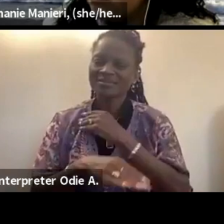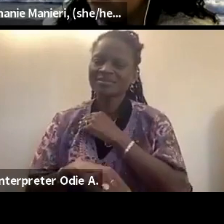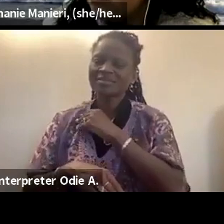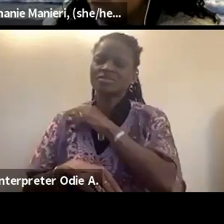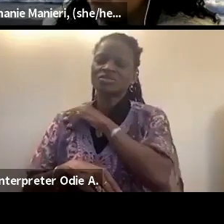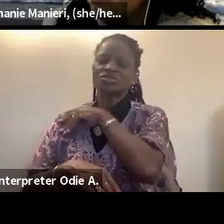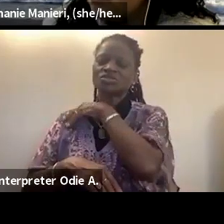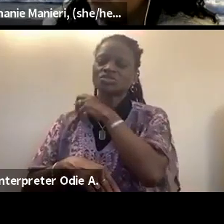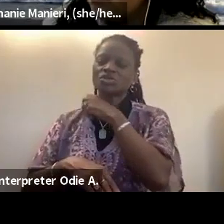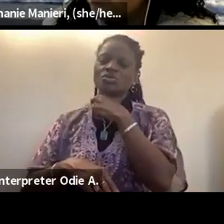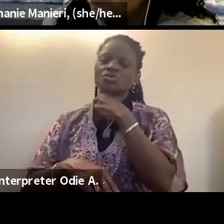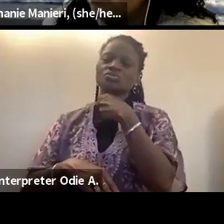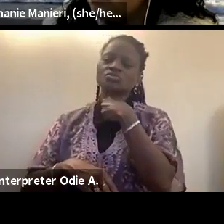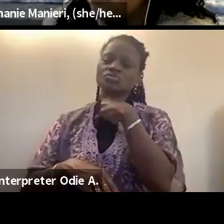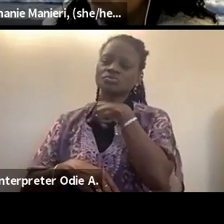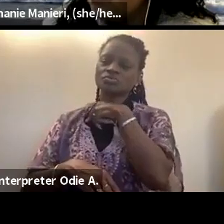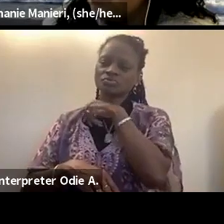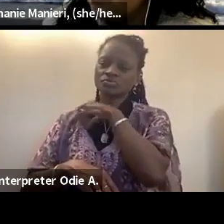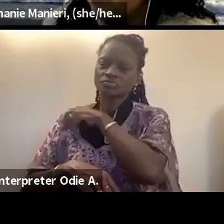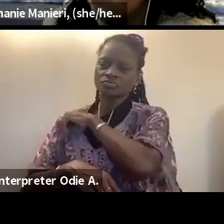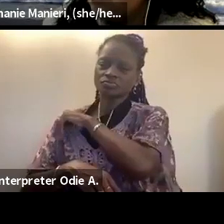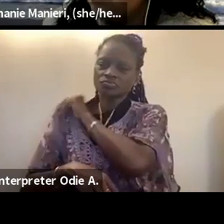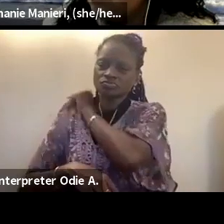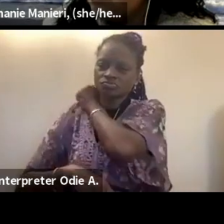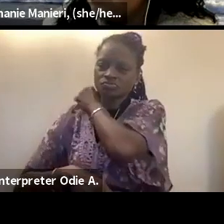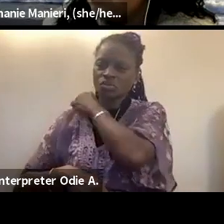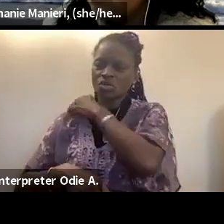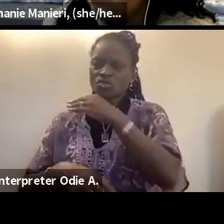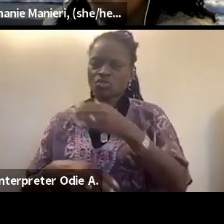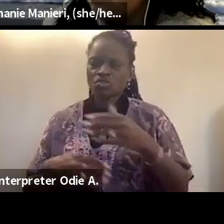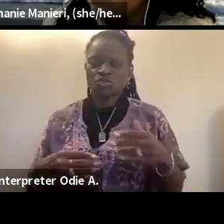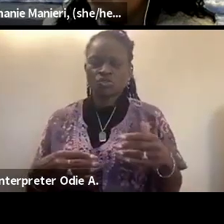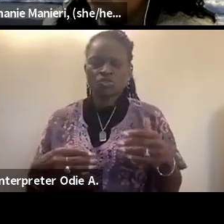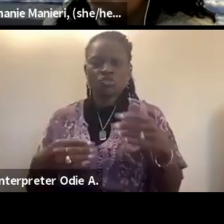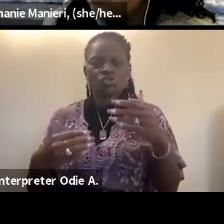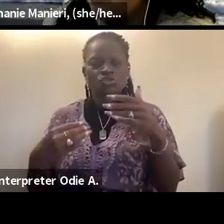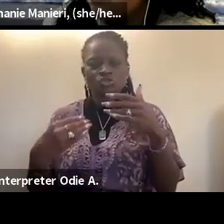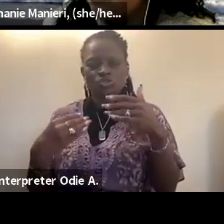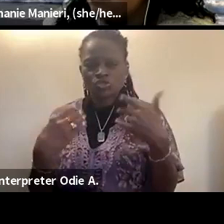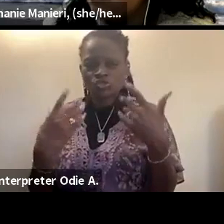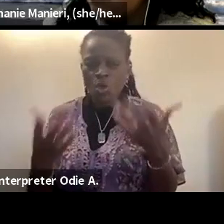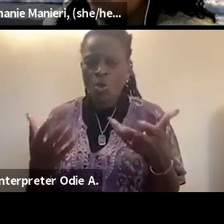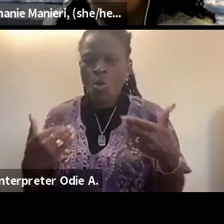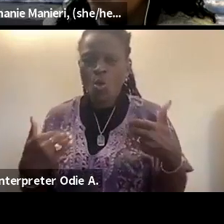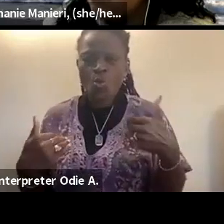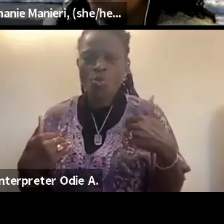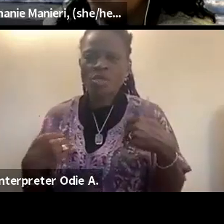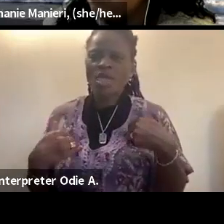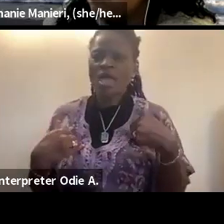partnership with the voices that we have to explicitly